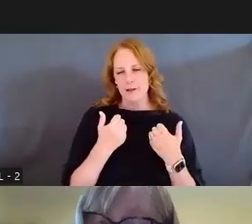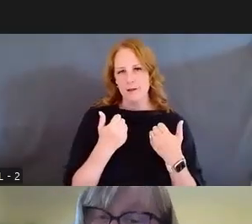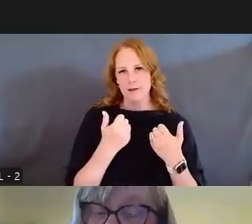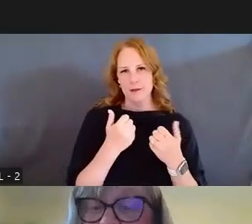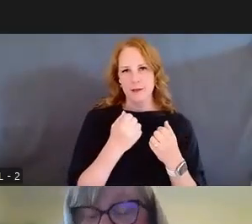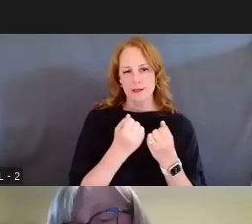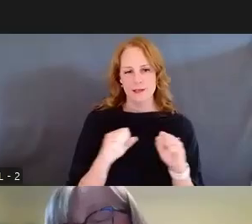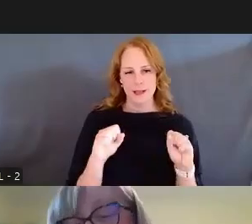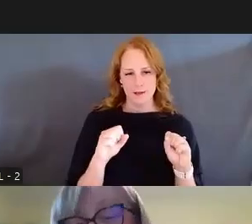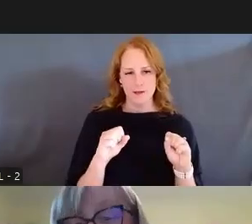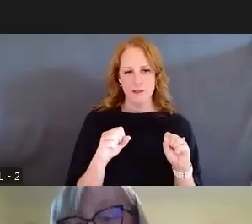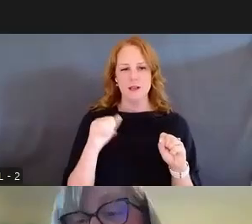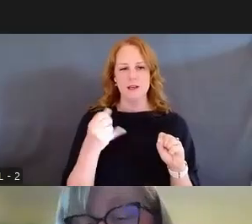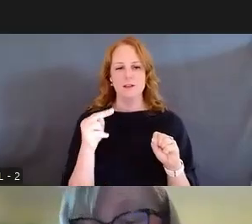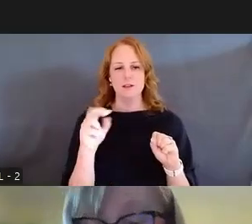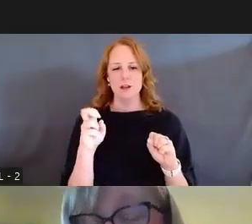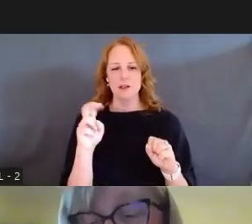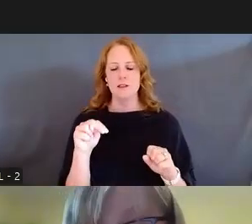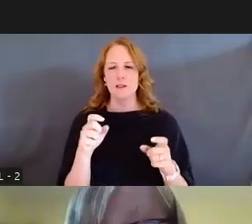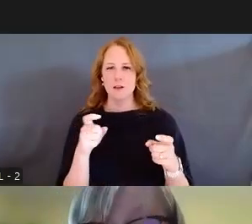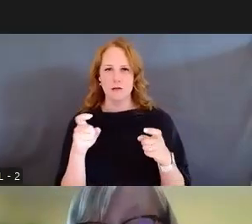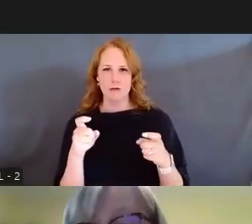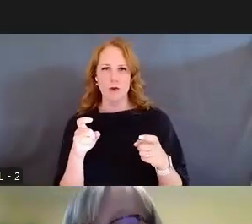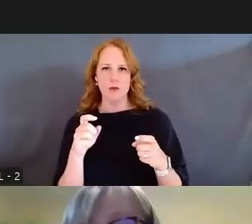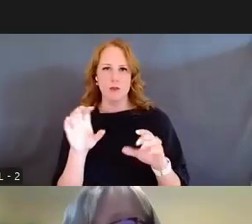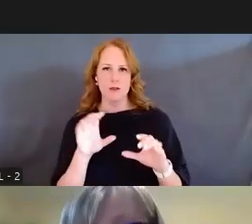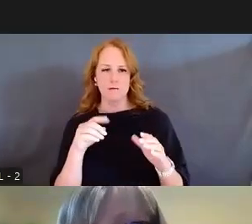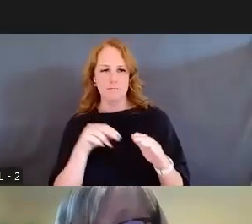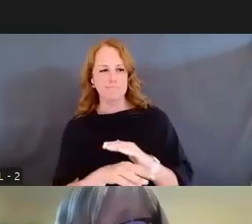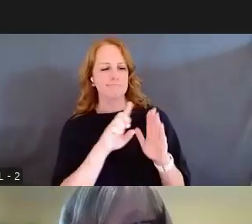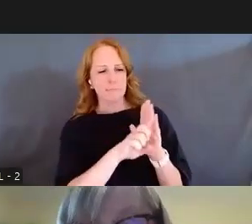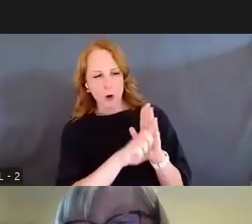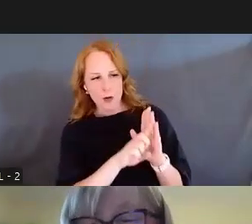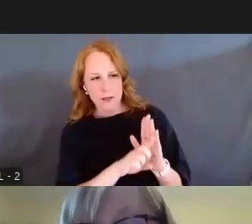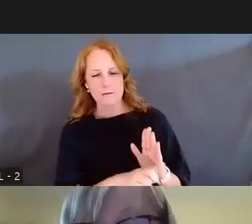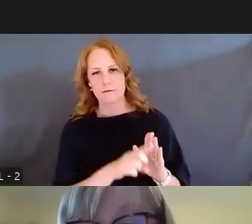fire and life uh fire extinguisher auditing, which is fantastic role and he's knocking it out of the